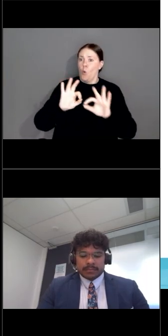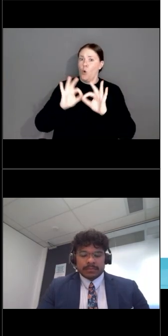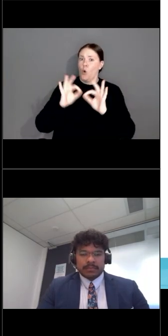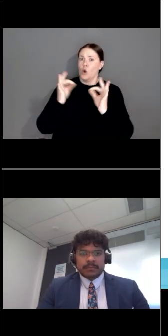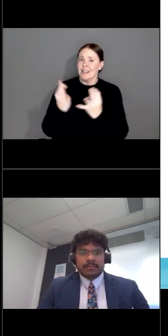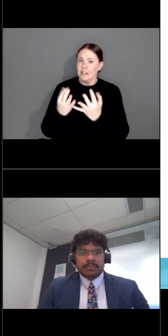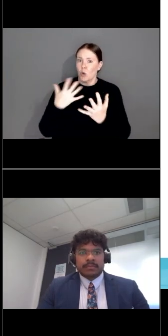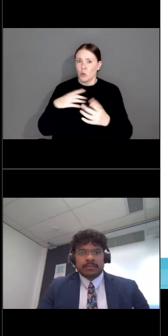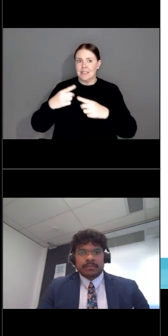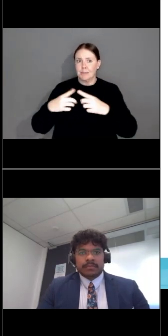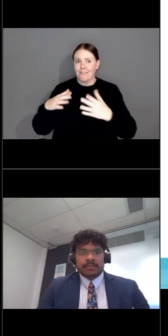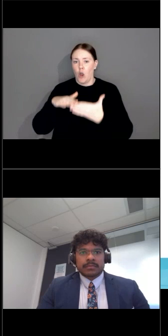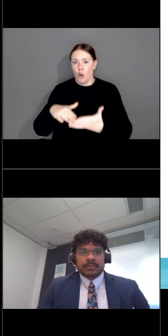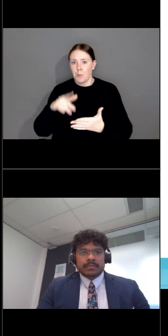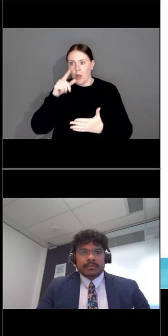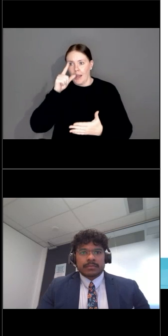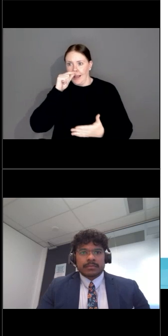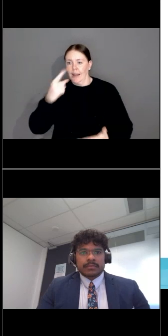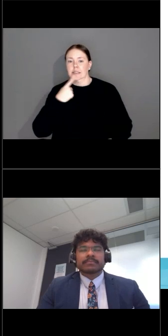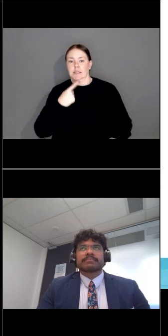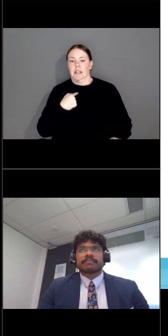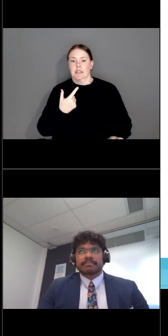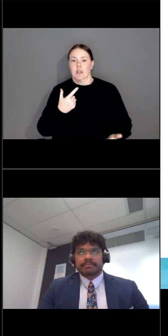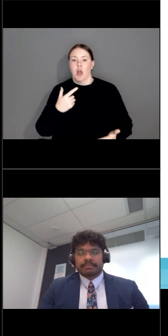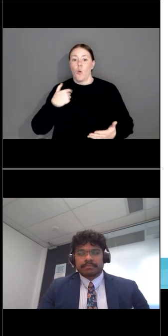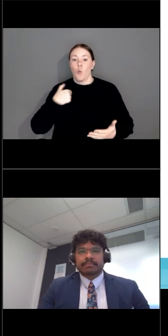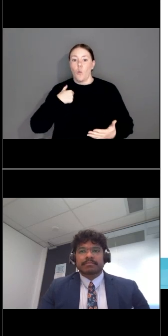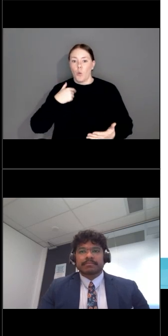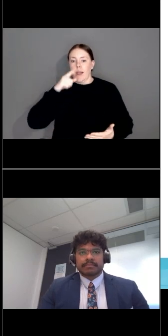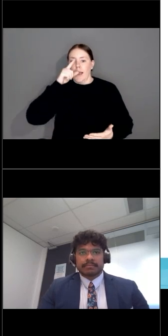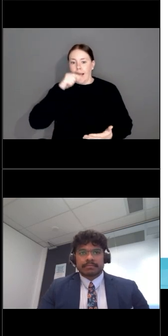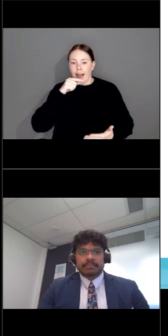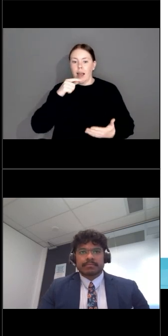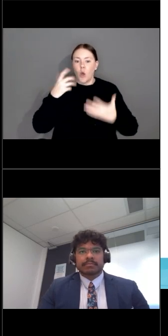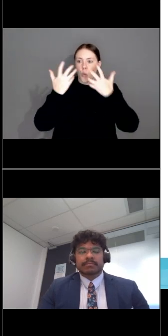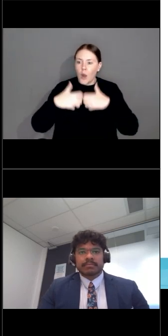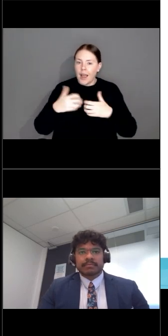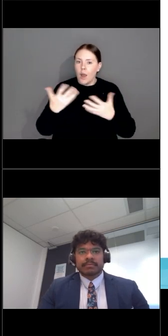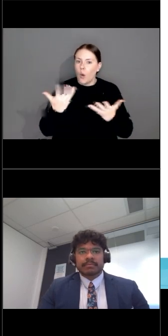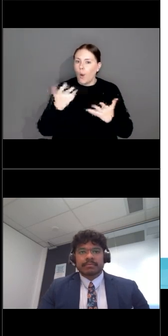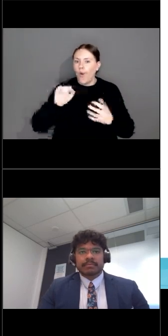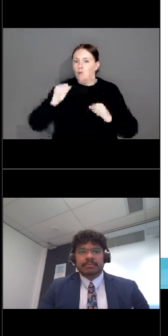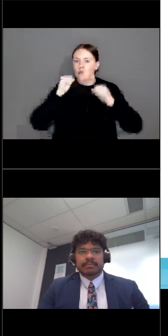where do you sit within the structure so that we can talk to you and localize it to suit yourself